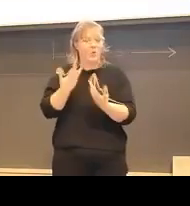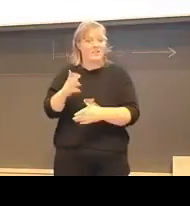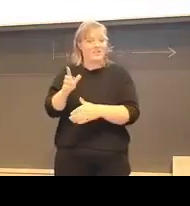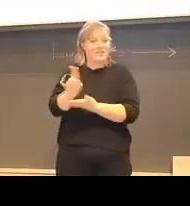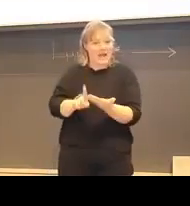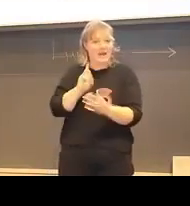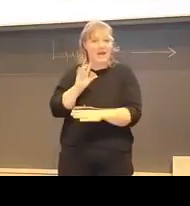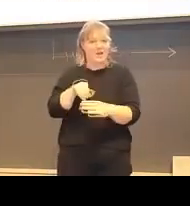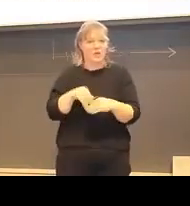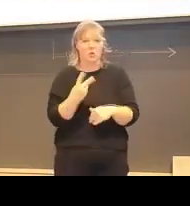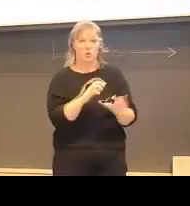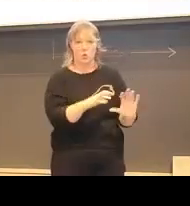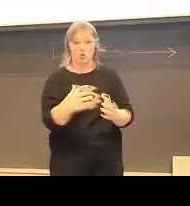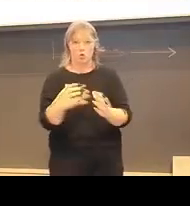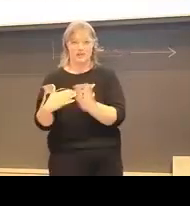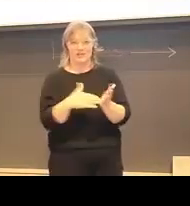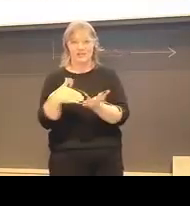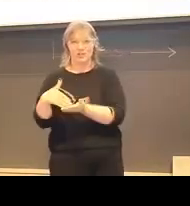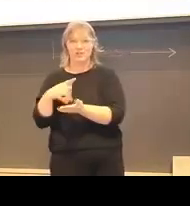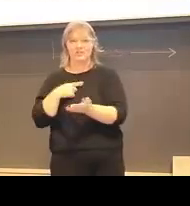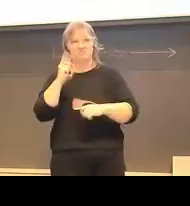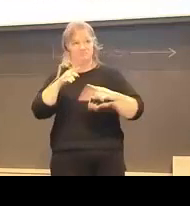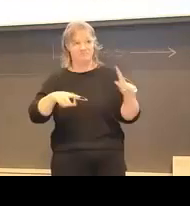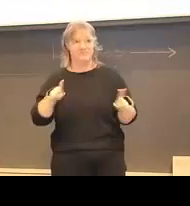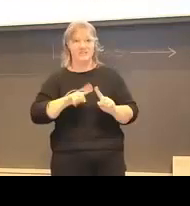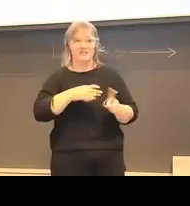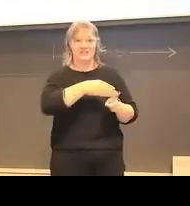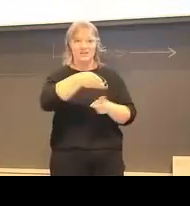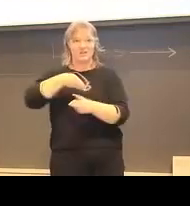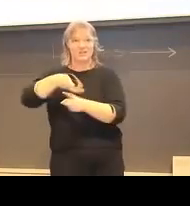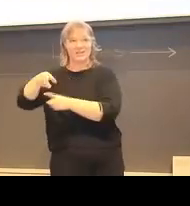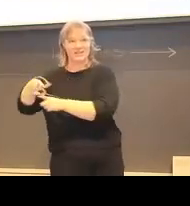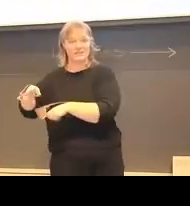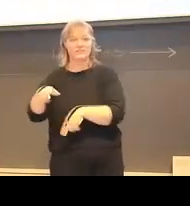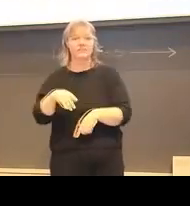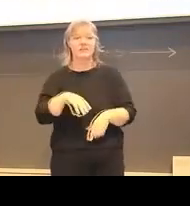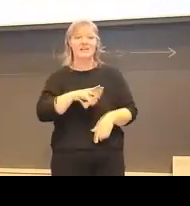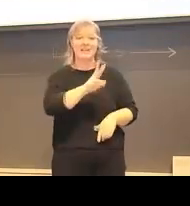groups of Physicians from a variety of Medical Specialties participants were six surgeons and